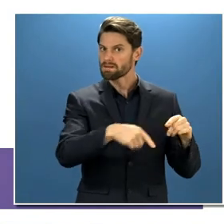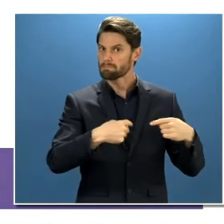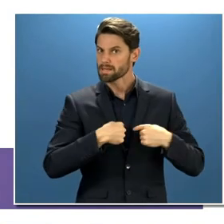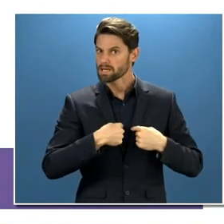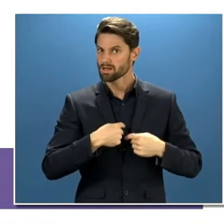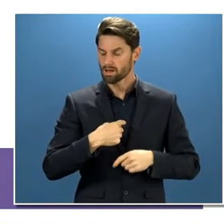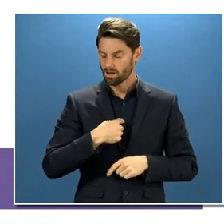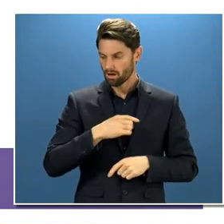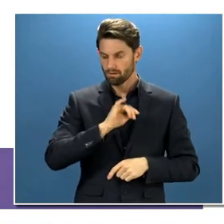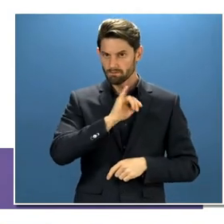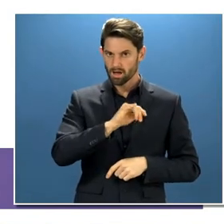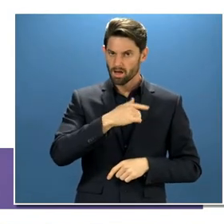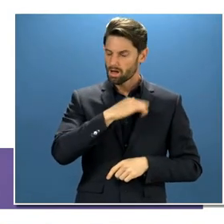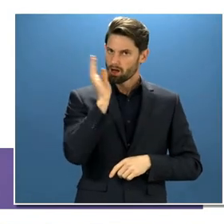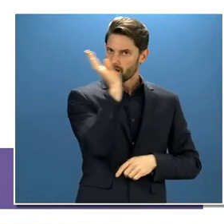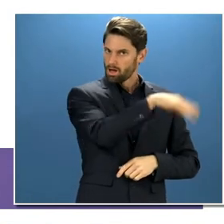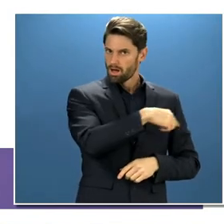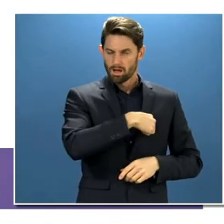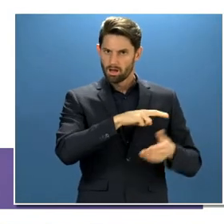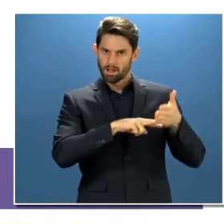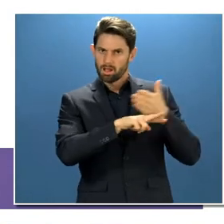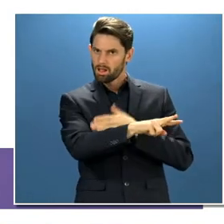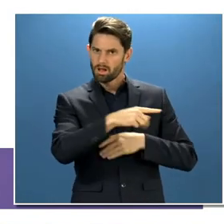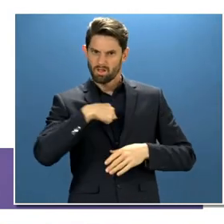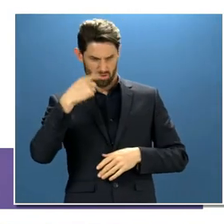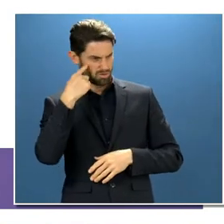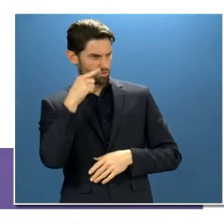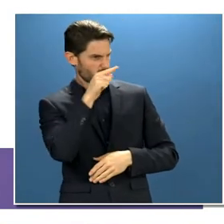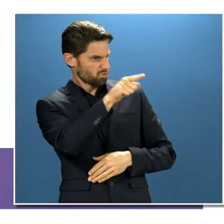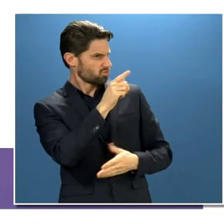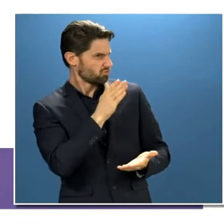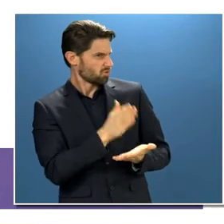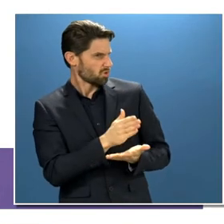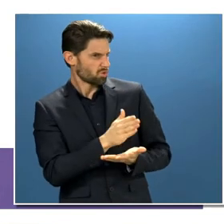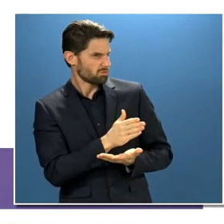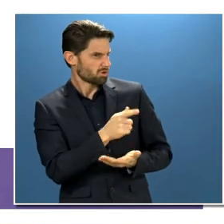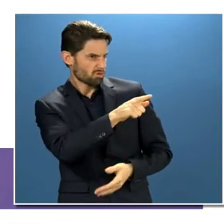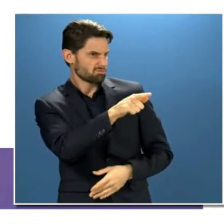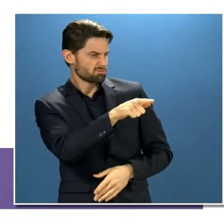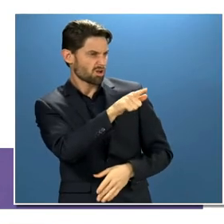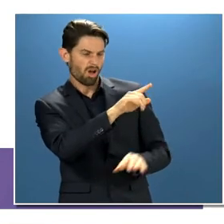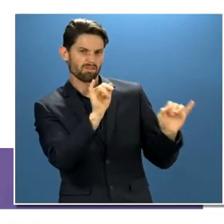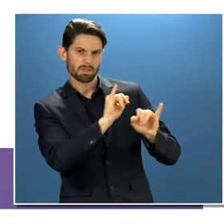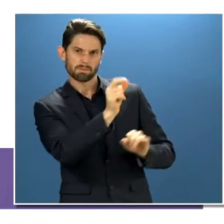I kept my head high and thought, "Wow, you must be really low to do that", you know.